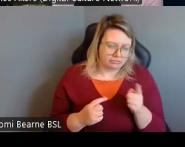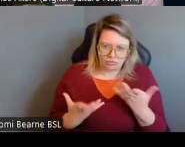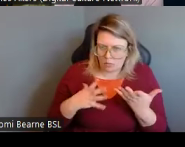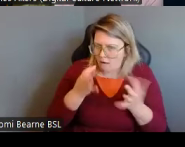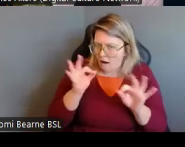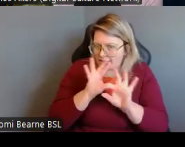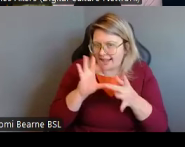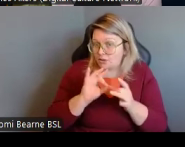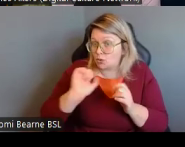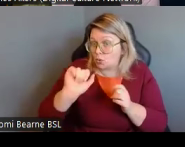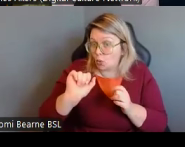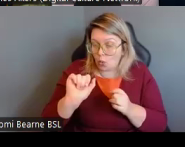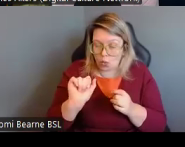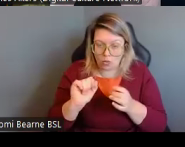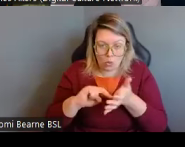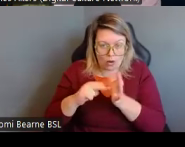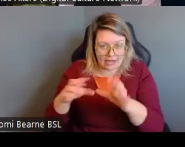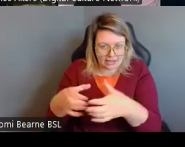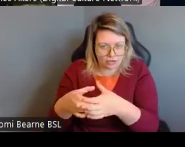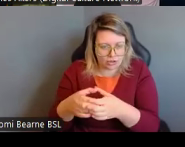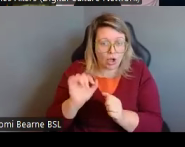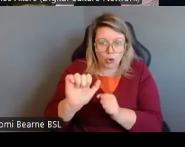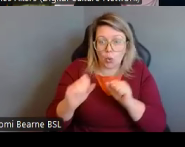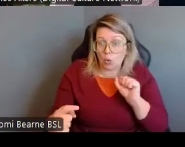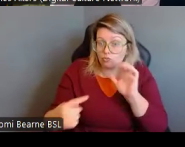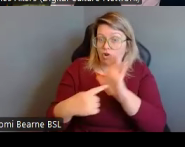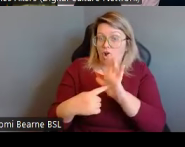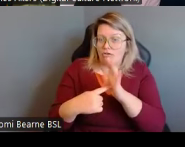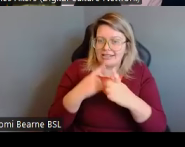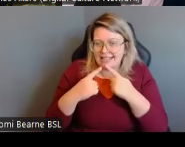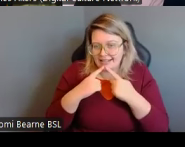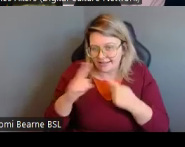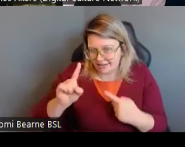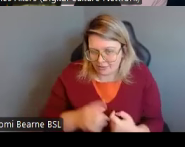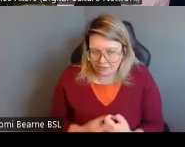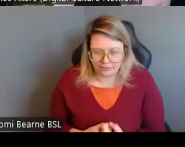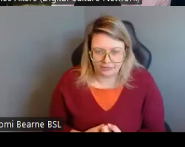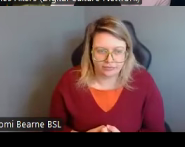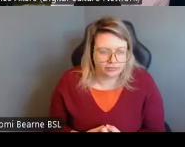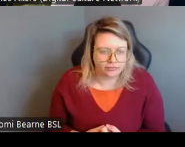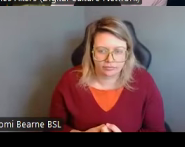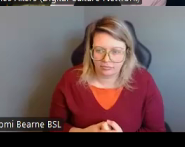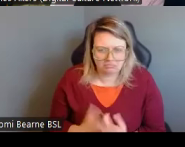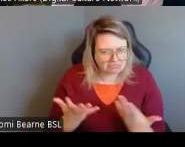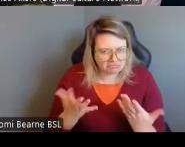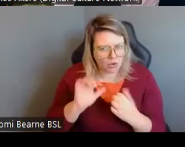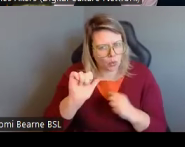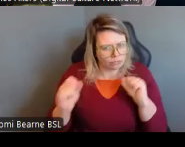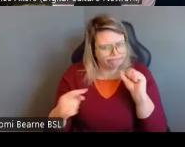what is your priority data? What is most important to you? Has anybody got any suggestions or things they want to share?